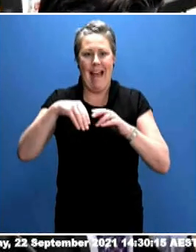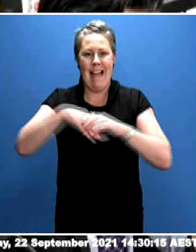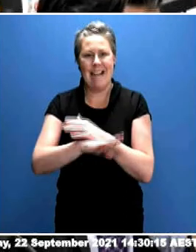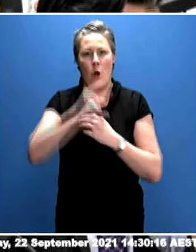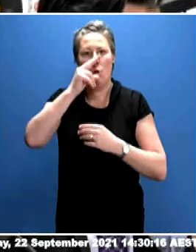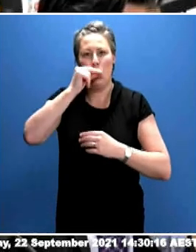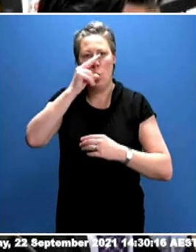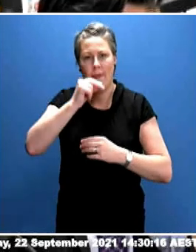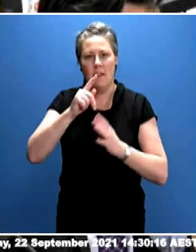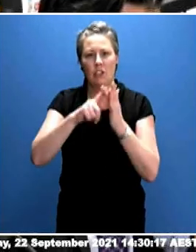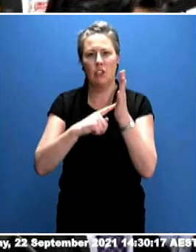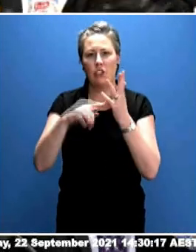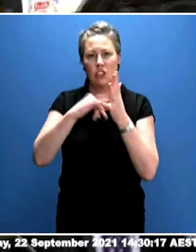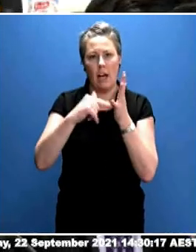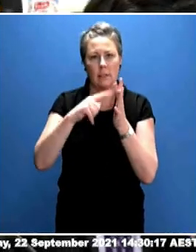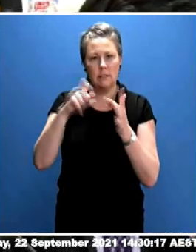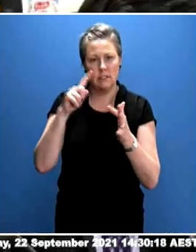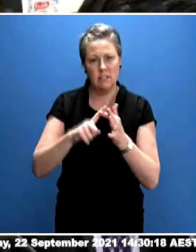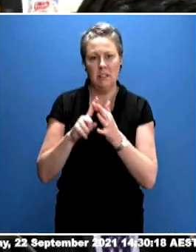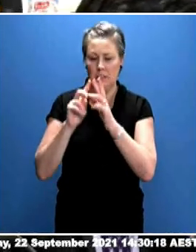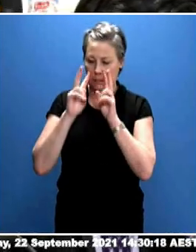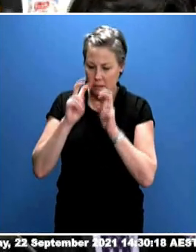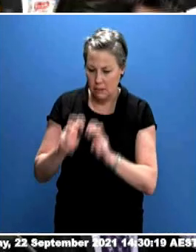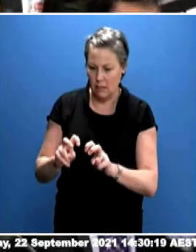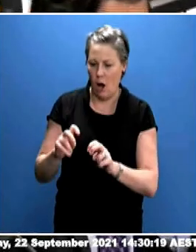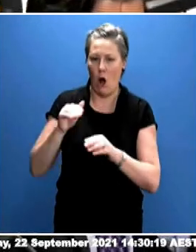A prevalent Study among Young Children Sentenced to Detention in Western Australia."